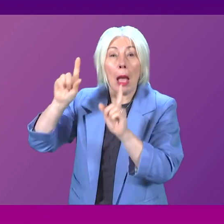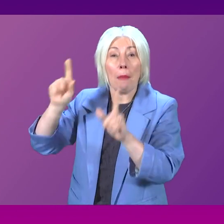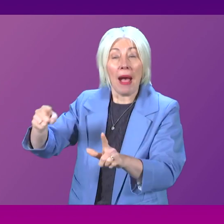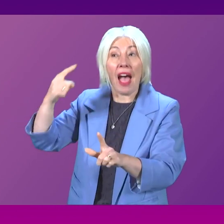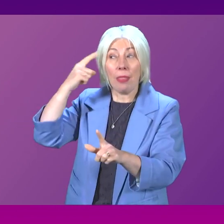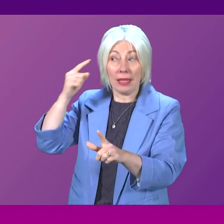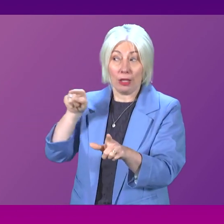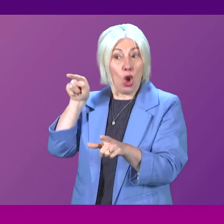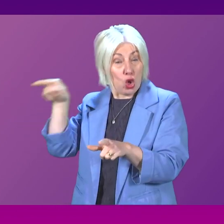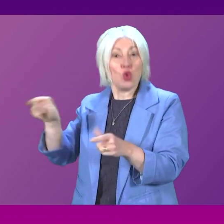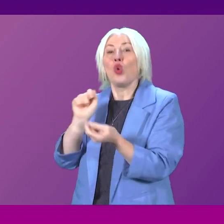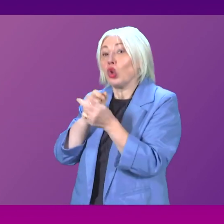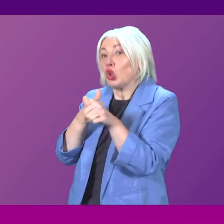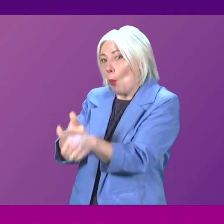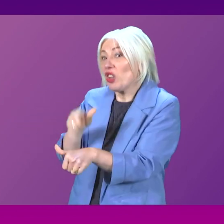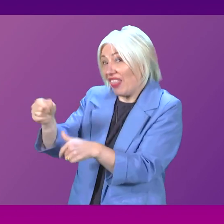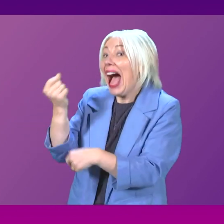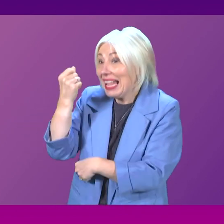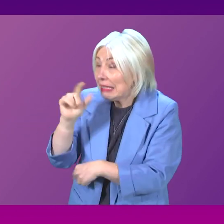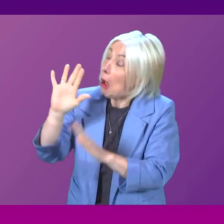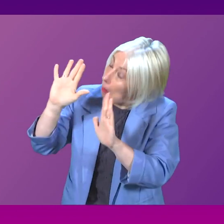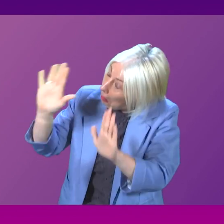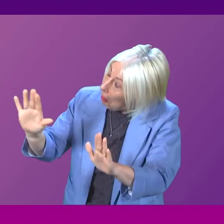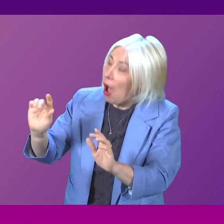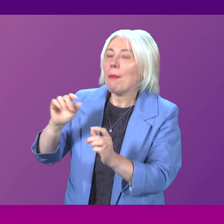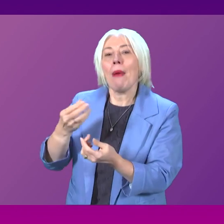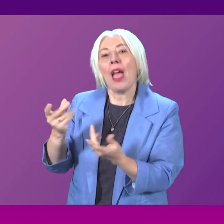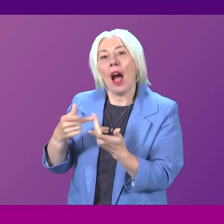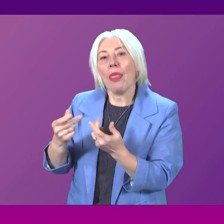While I will continue to listen to all the points that are made, perhaps she would listen